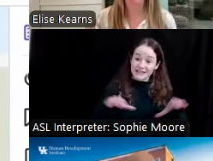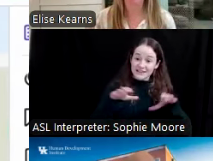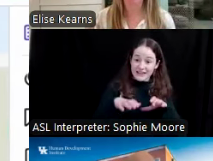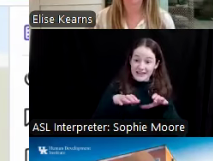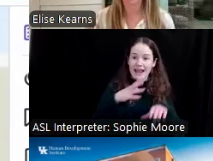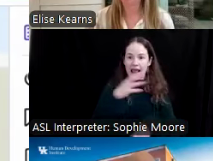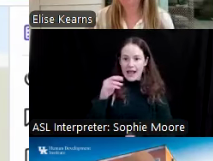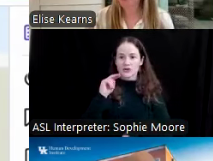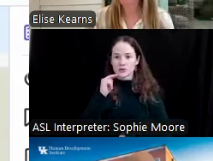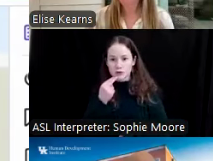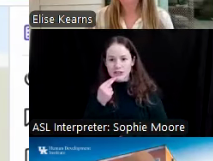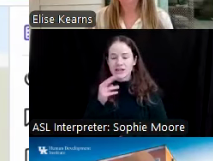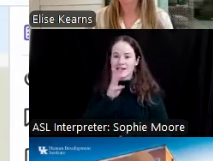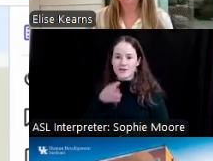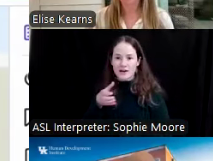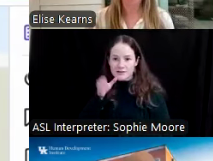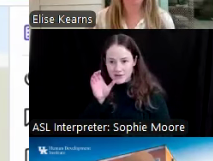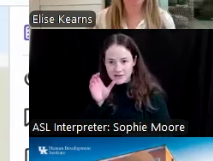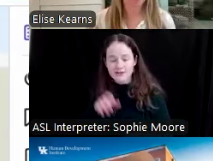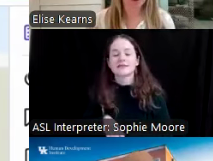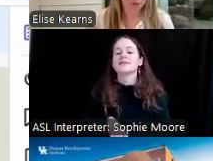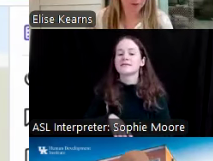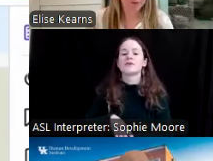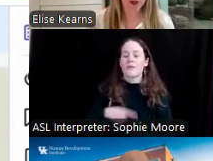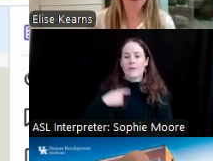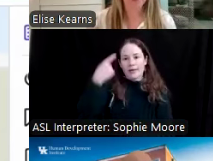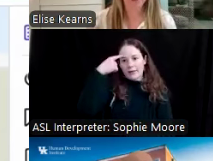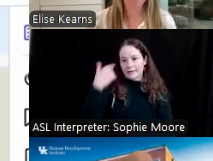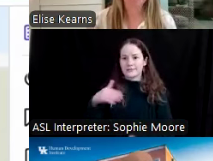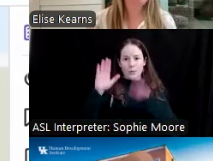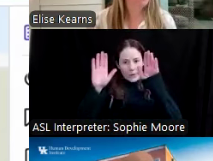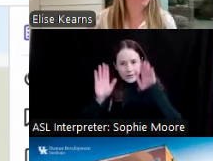hydration. So I thought that that was wonderful from um the Special Olympics